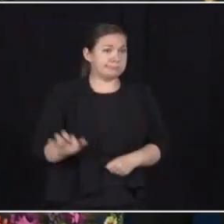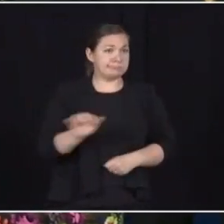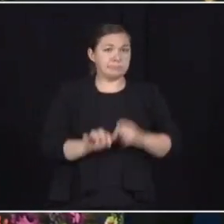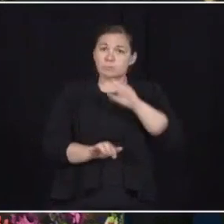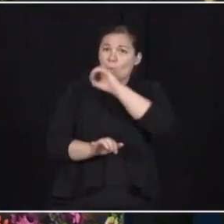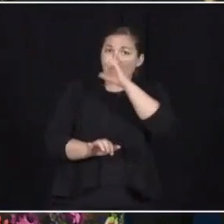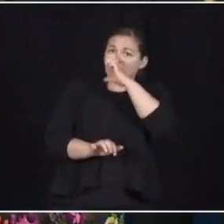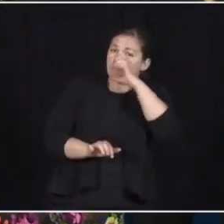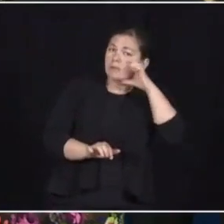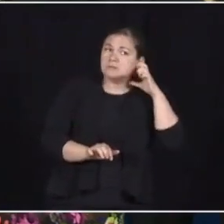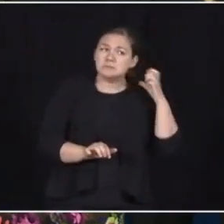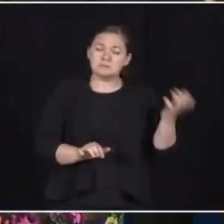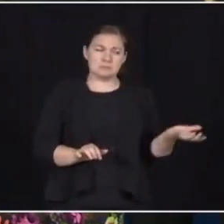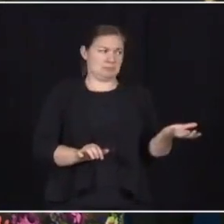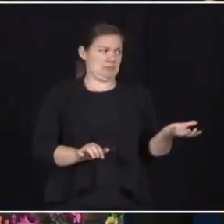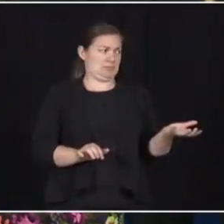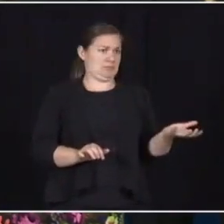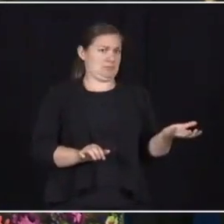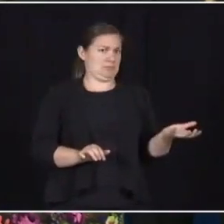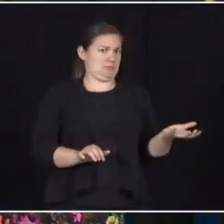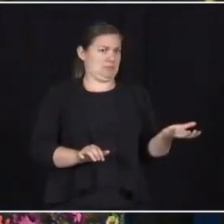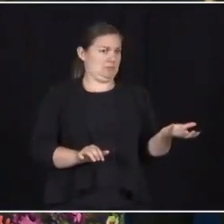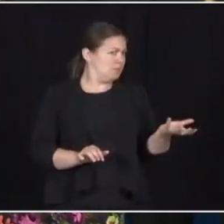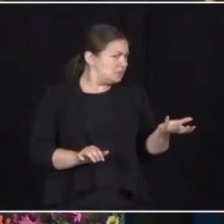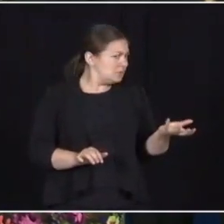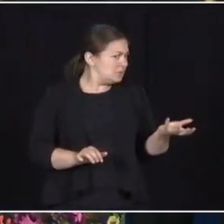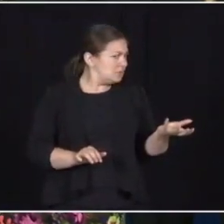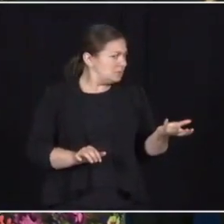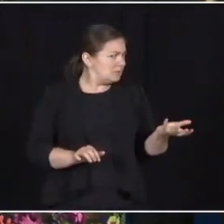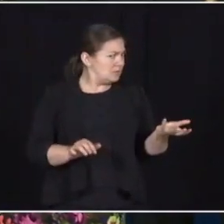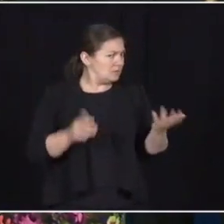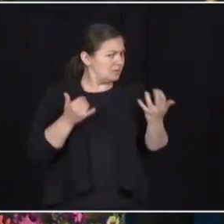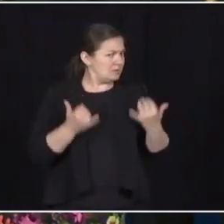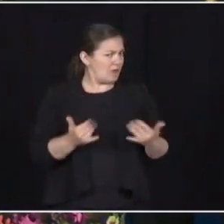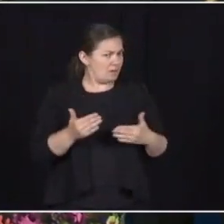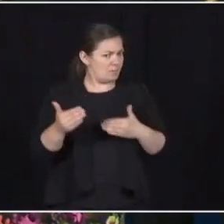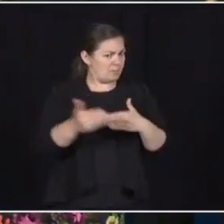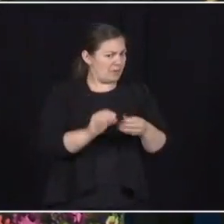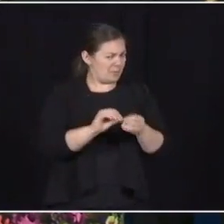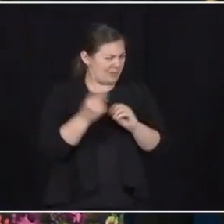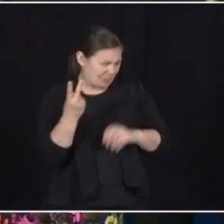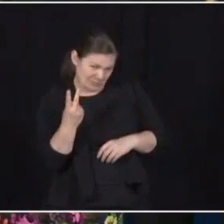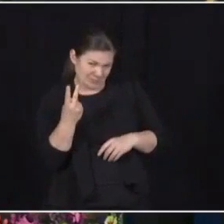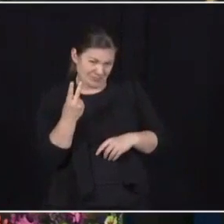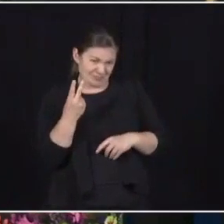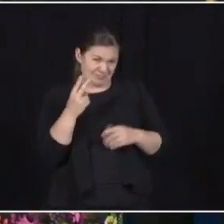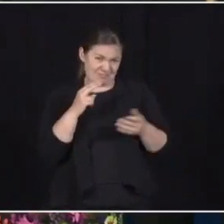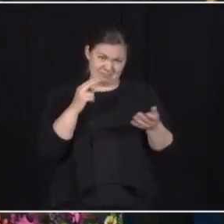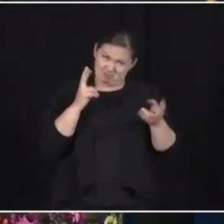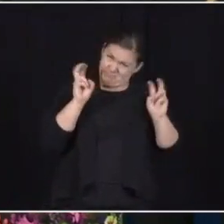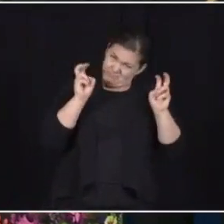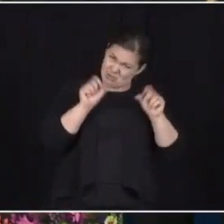None of the clerks seem to be wearing masks, well, very few of them. Going into phase 2, is it important that people